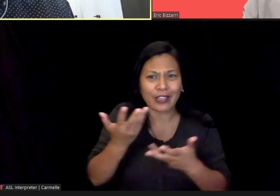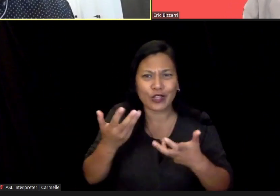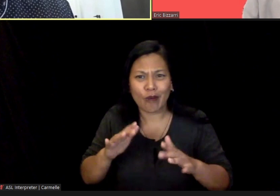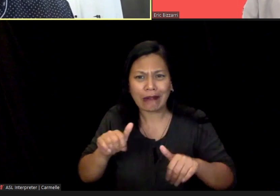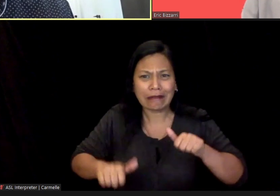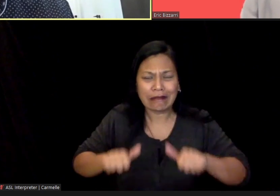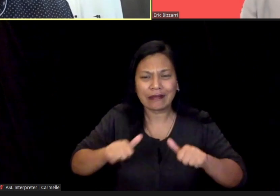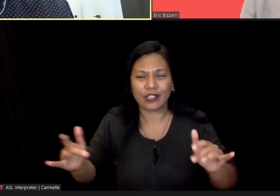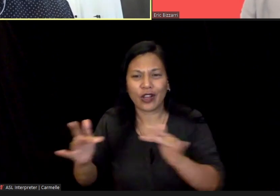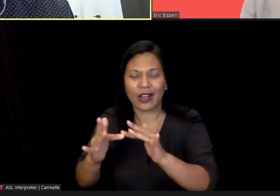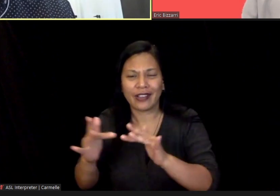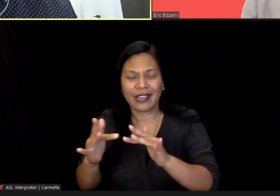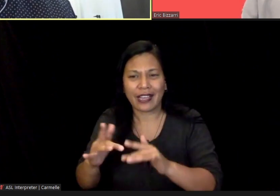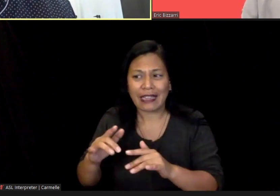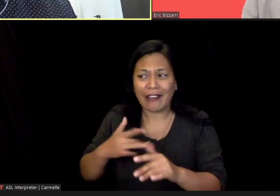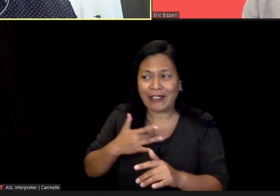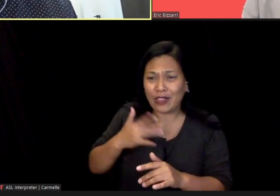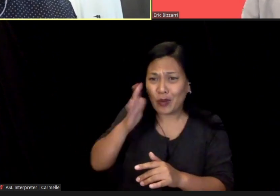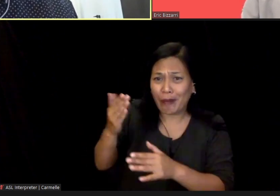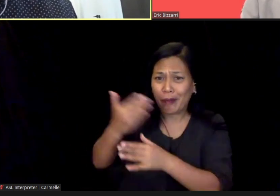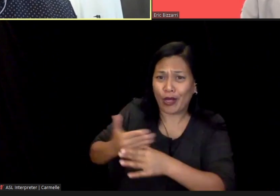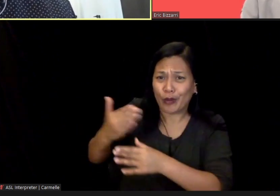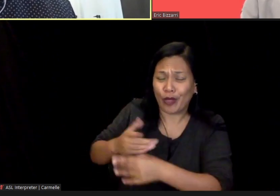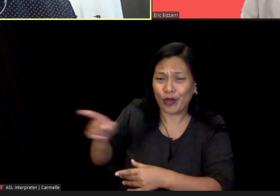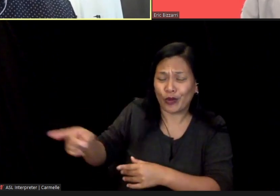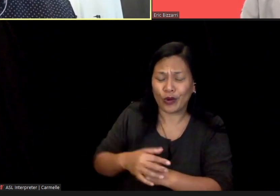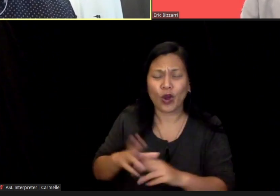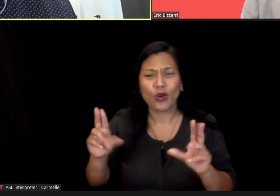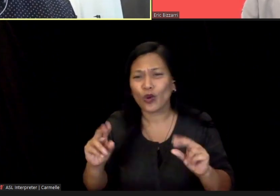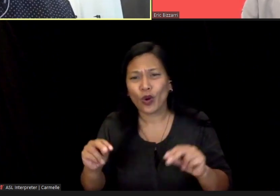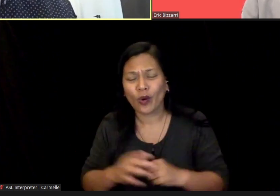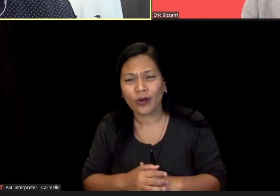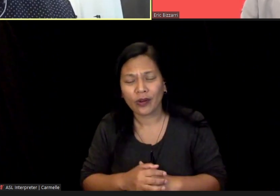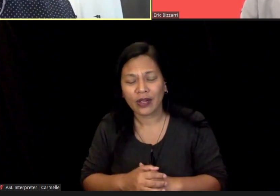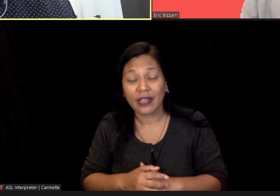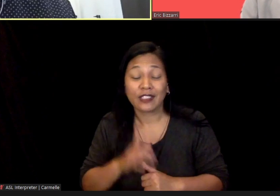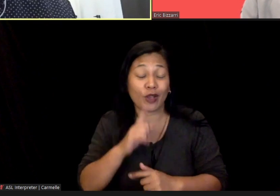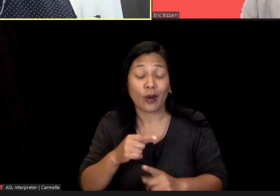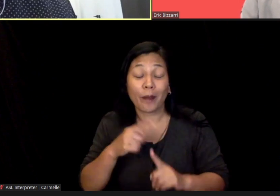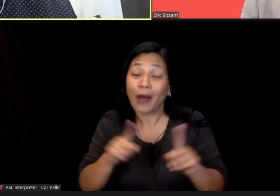If you're doing it in a, you know, you can't call and say Tell me everything I need to know,